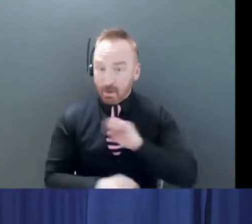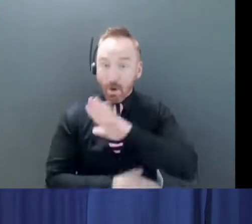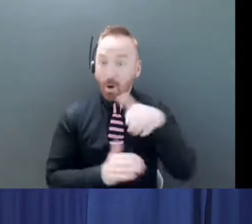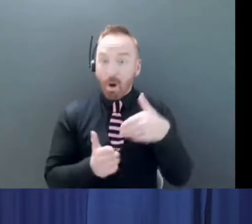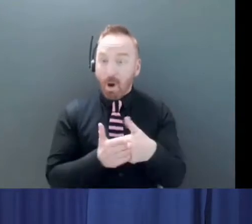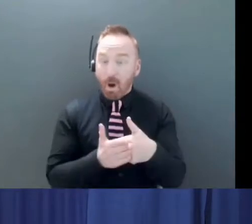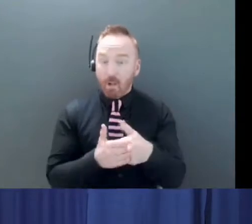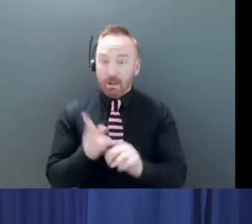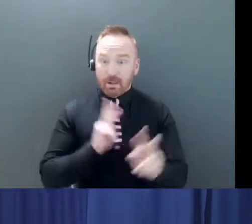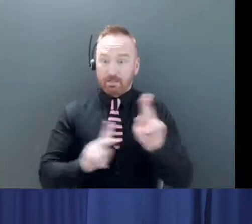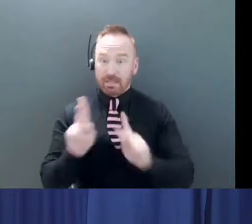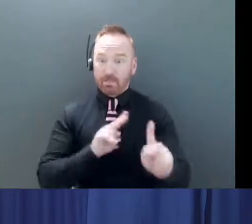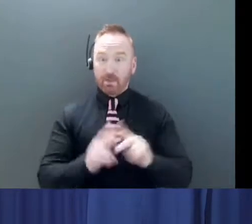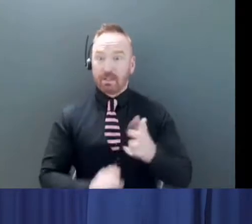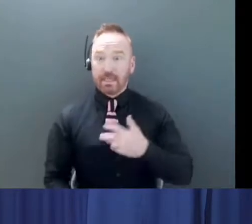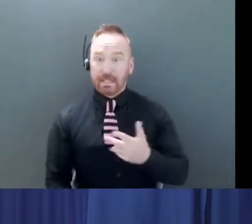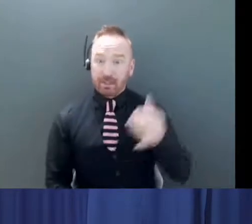their shot is helping to protect